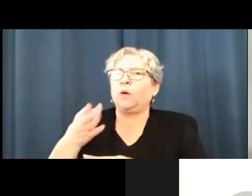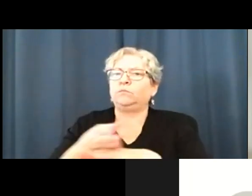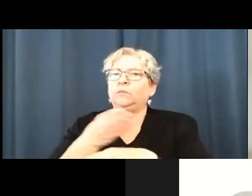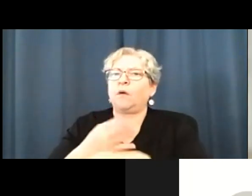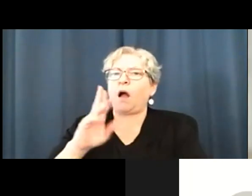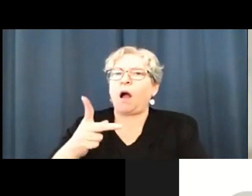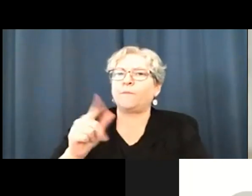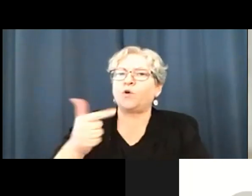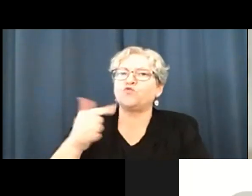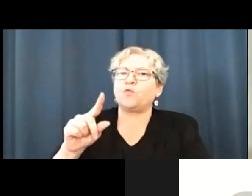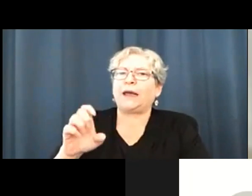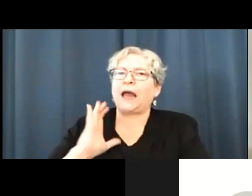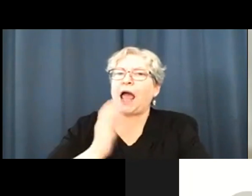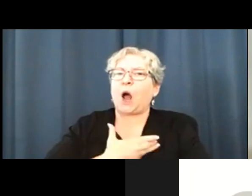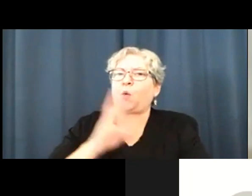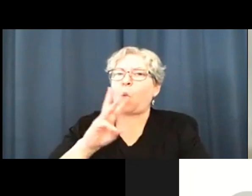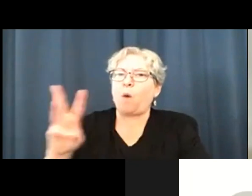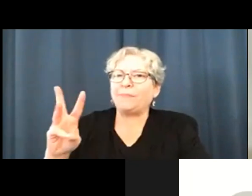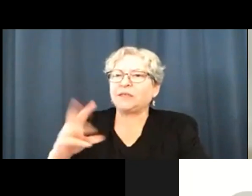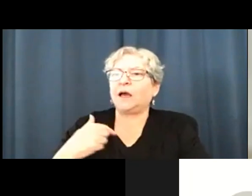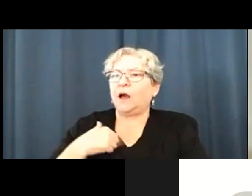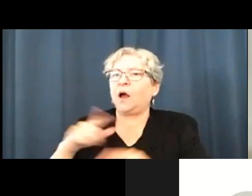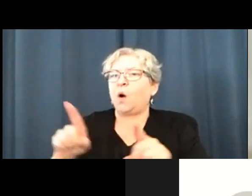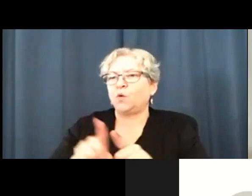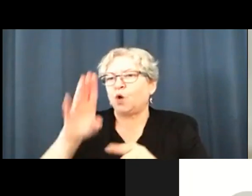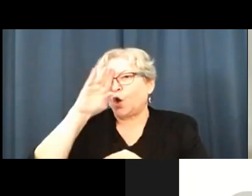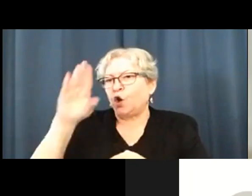And I also knew from some insight